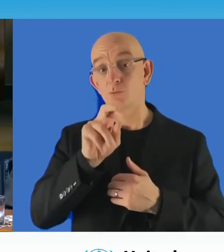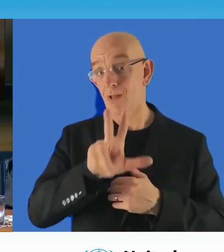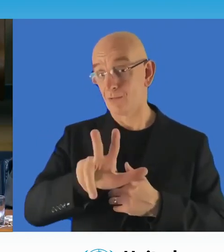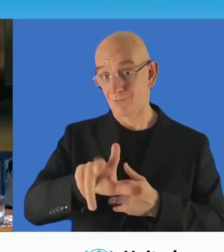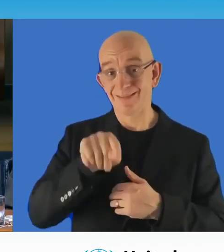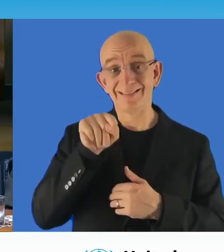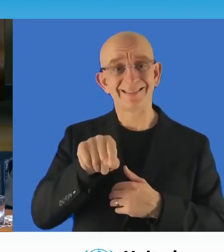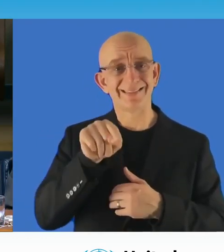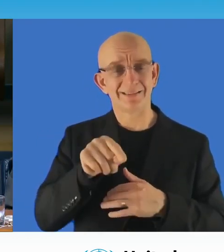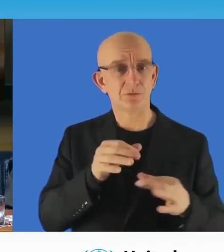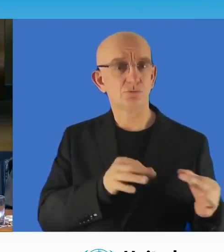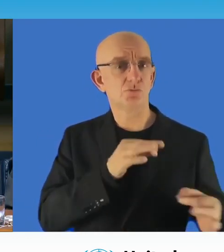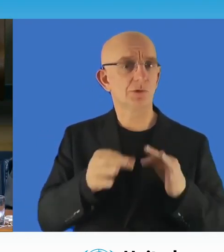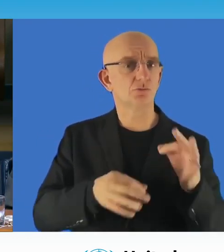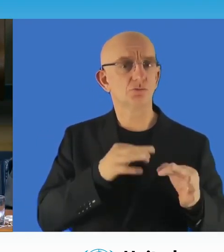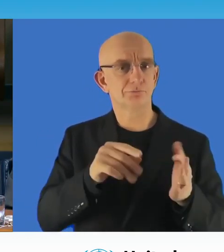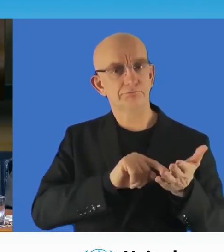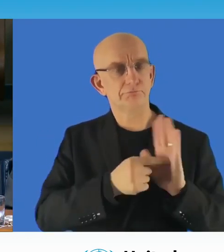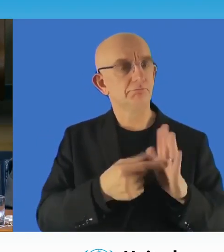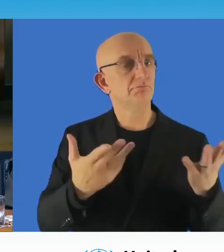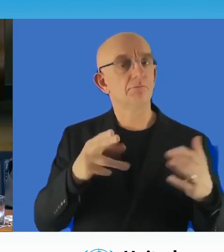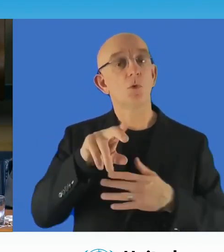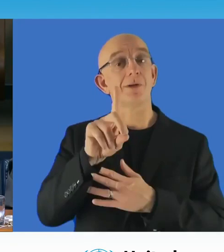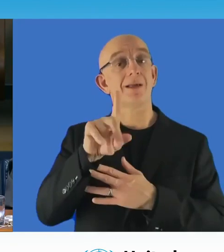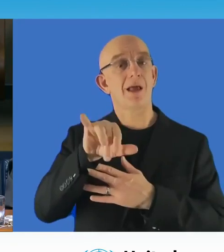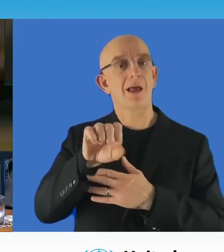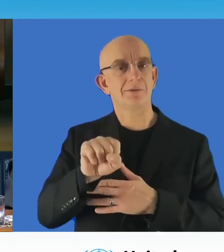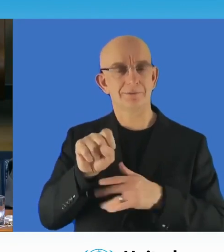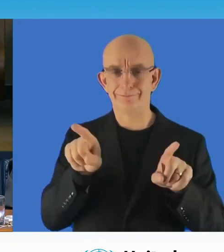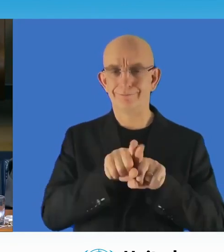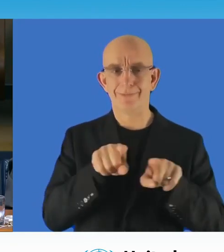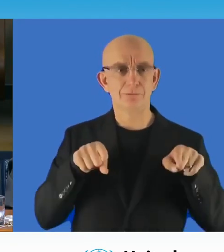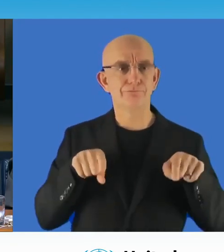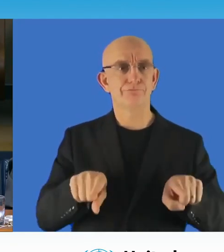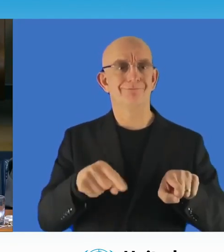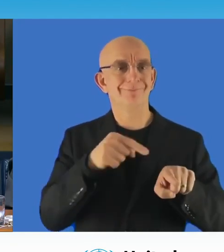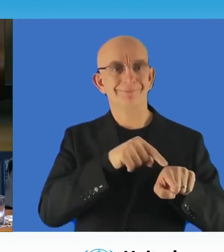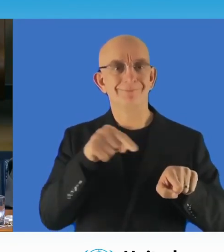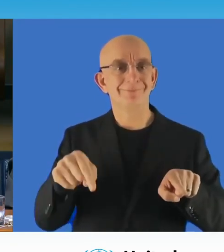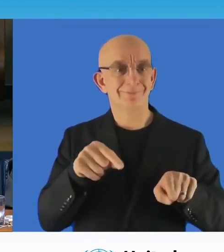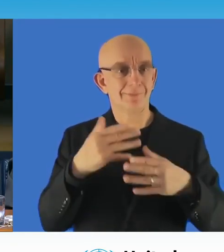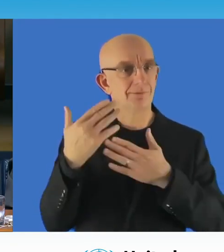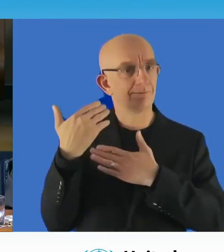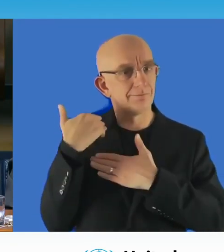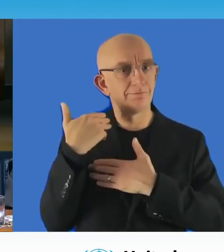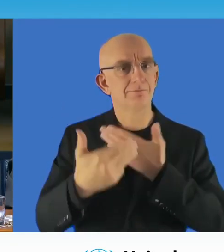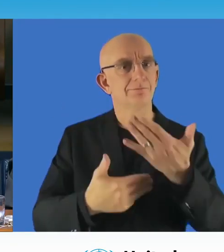undertook a disability inclusion survey as well as an independent evaluation of the first strategy